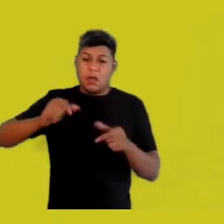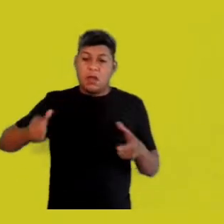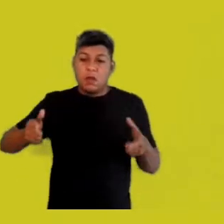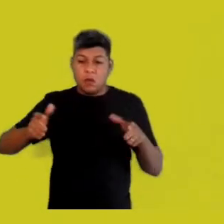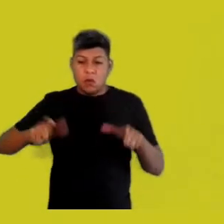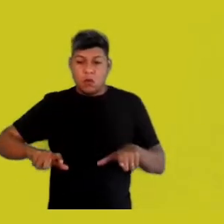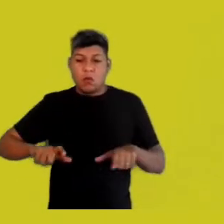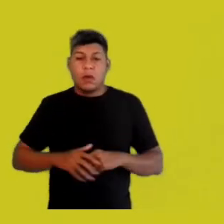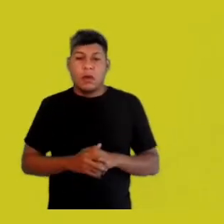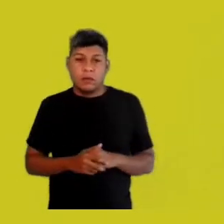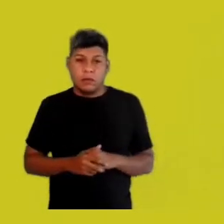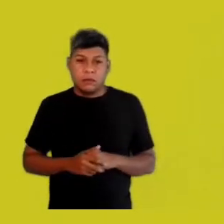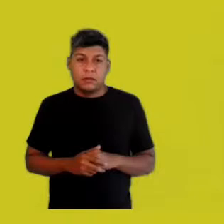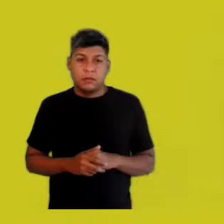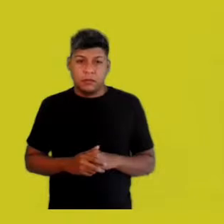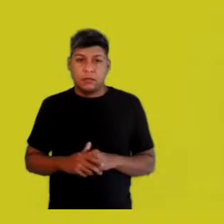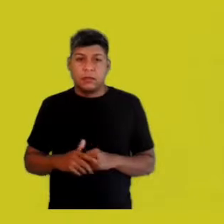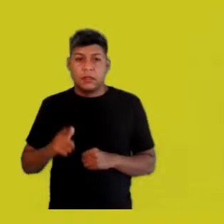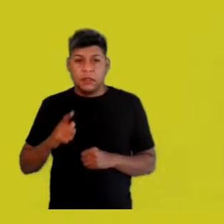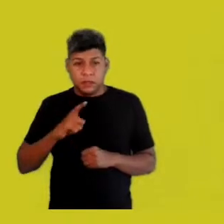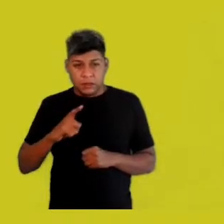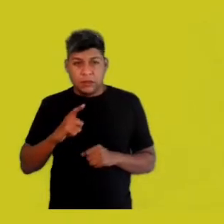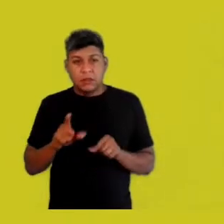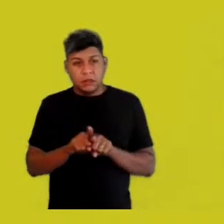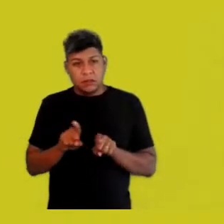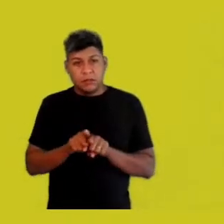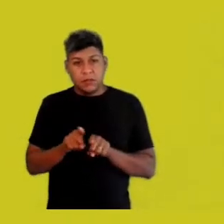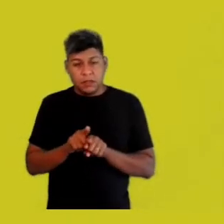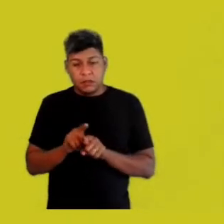which in its turn is also “cause”.